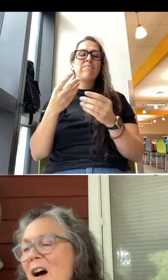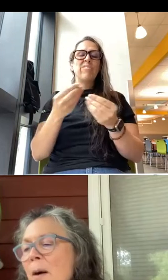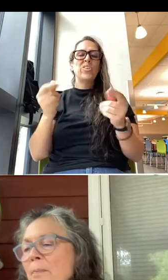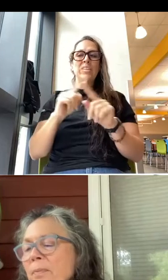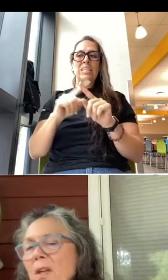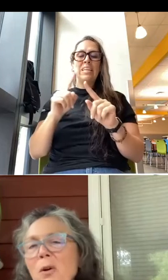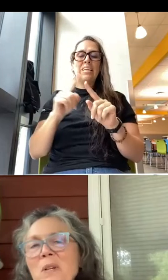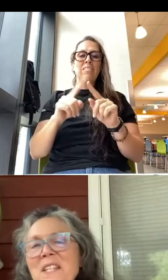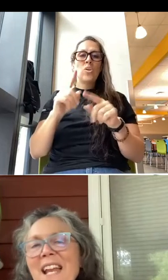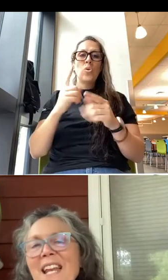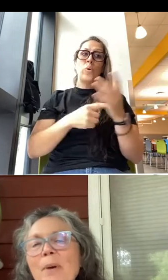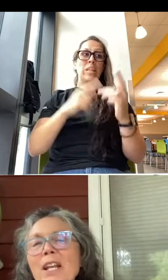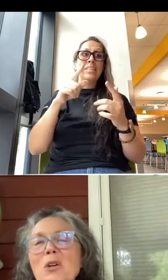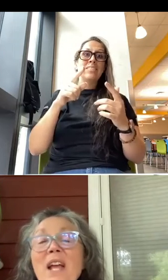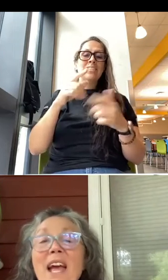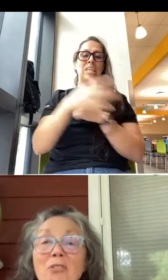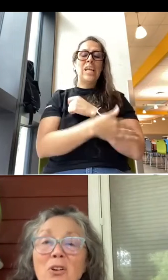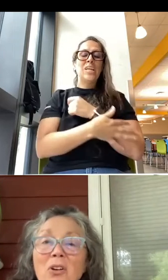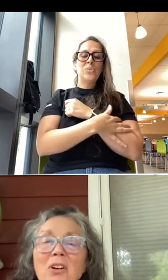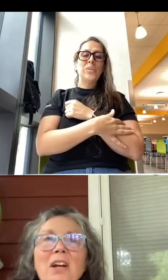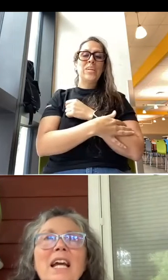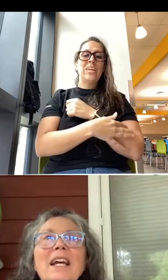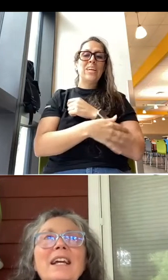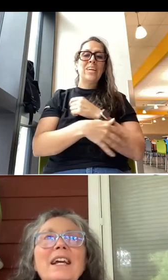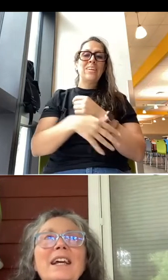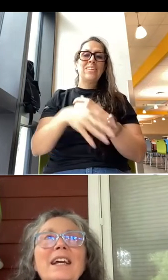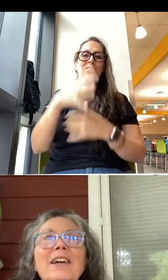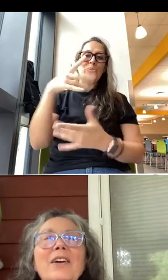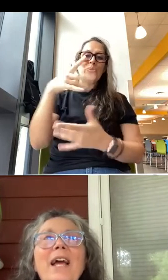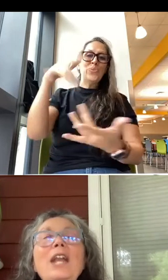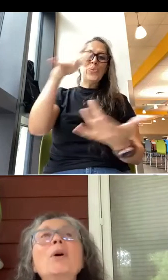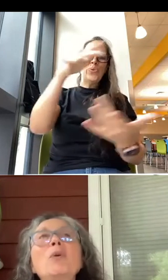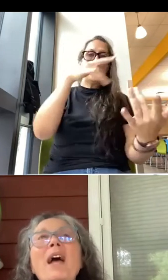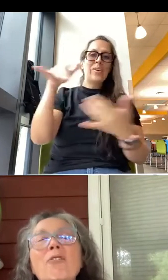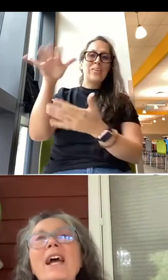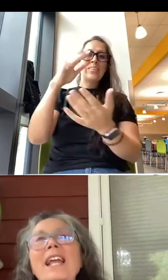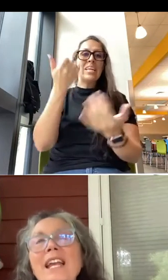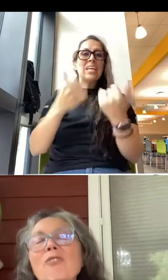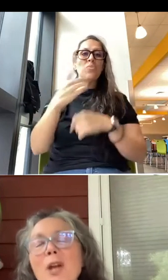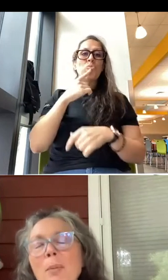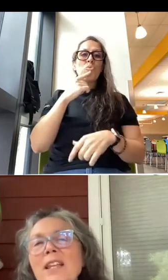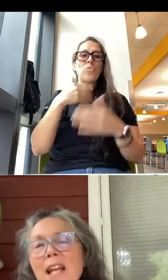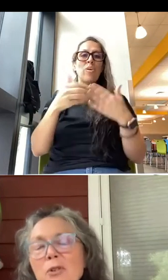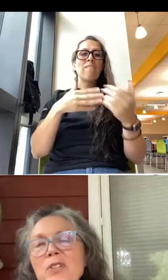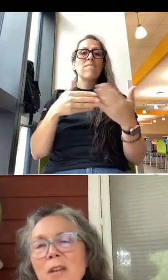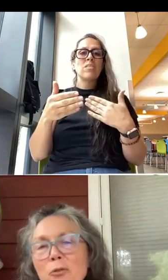um, was that anybody who'd ever-- anyone who ever had any family that ever set